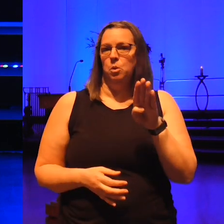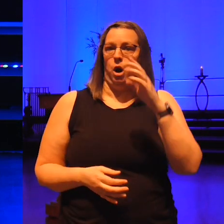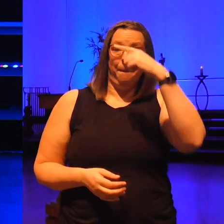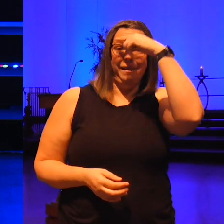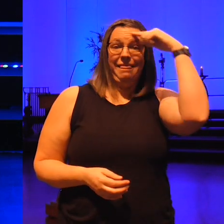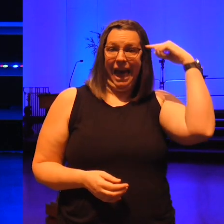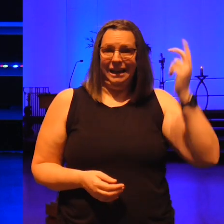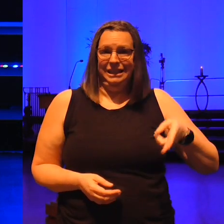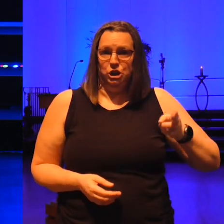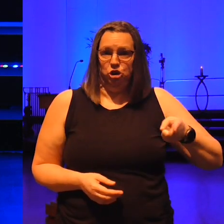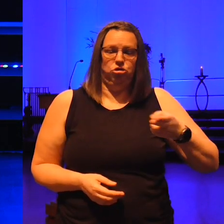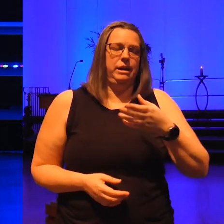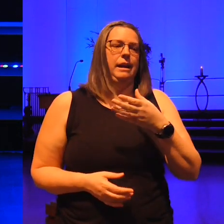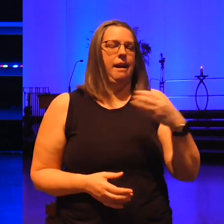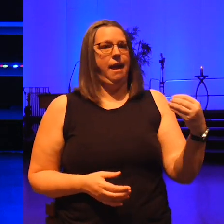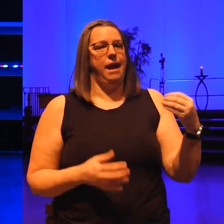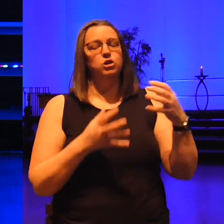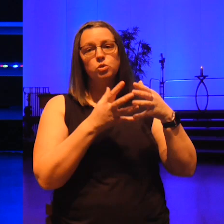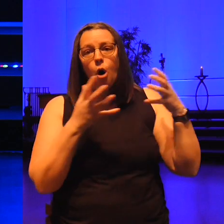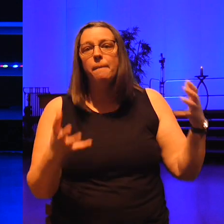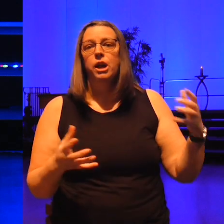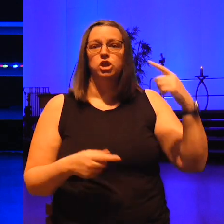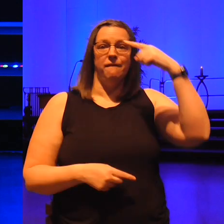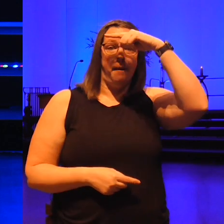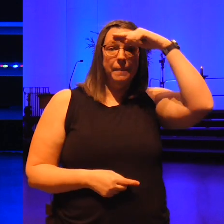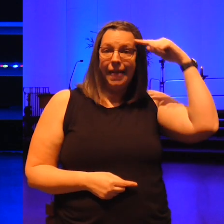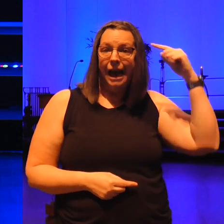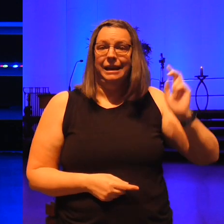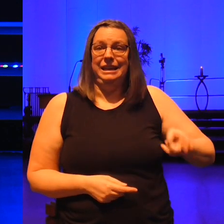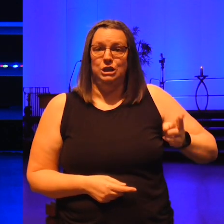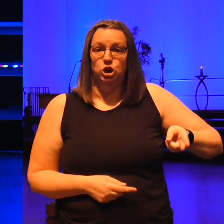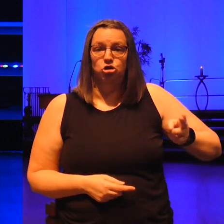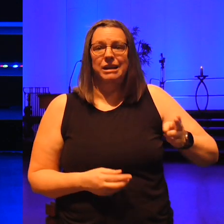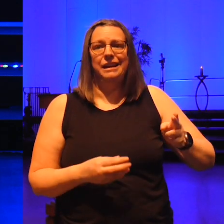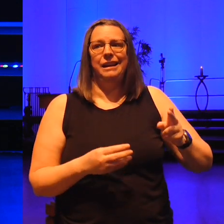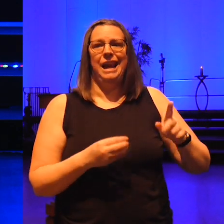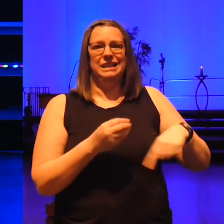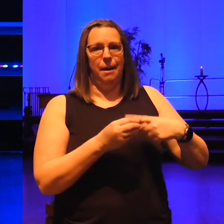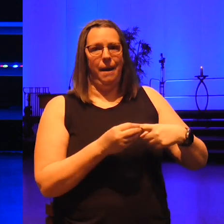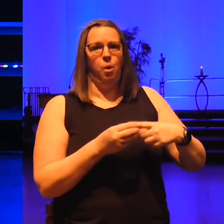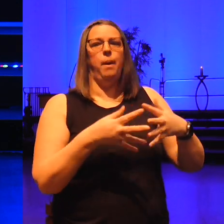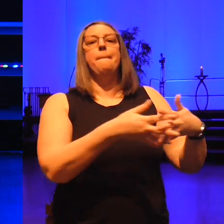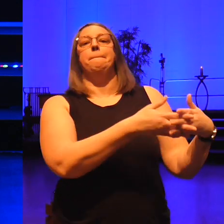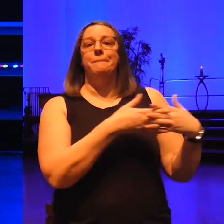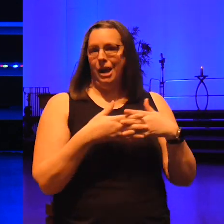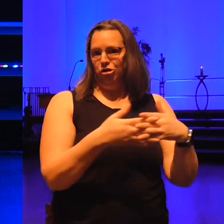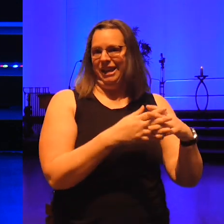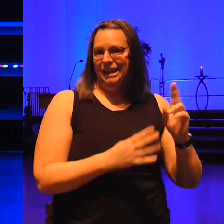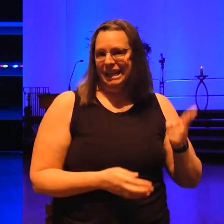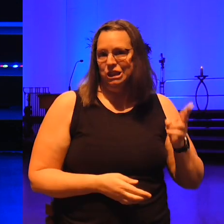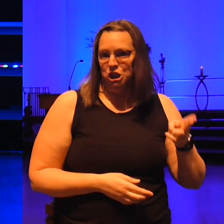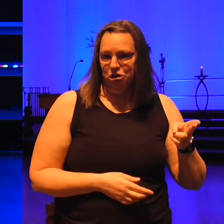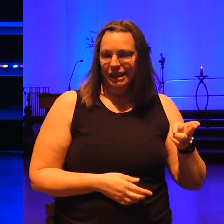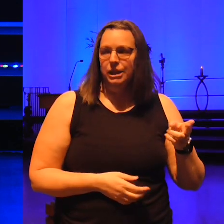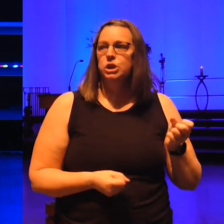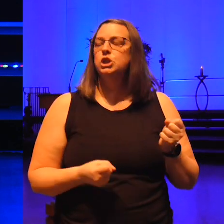so much of black history is at the heart of American history and here we have um people